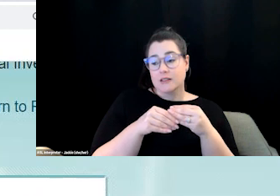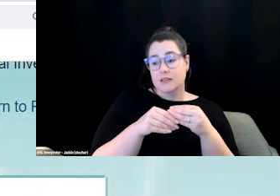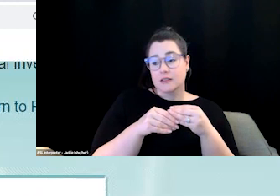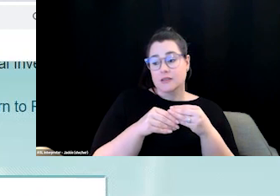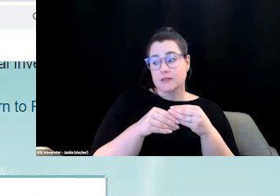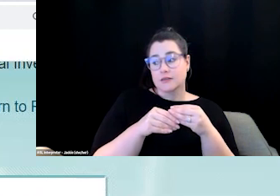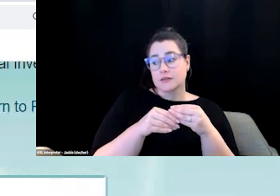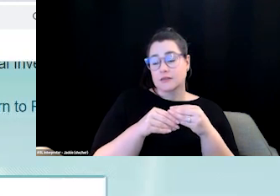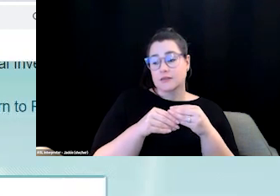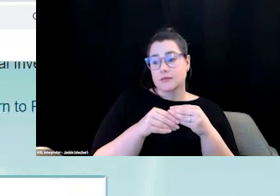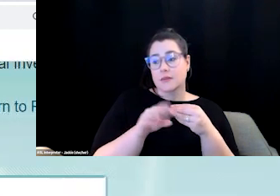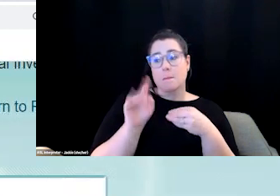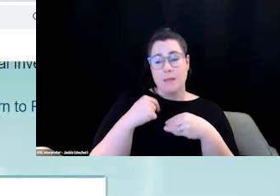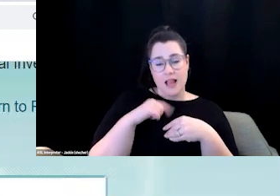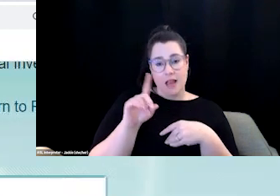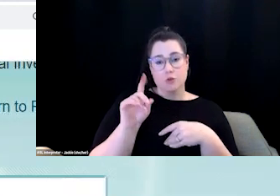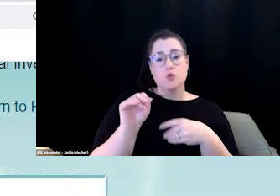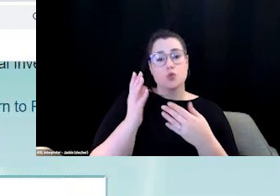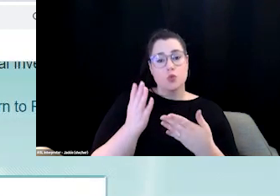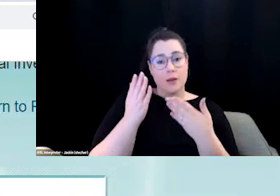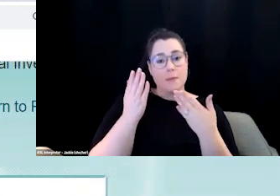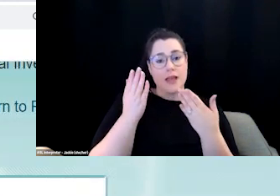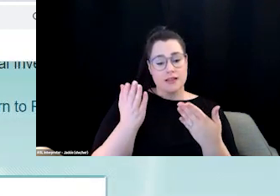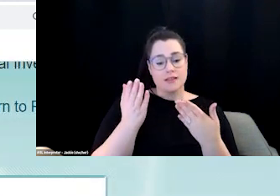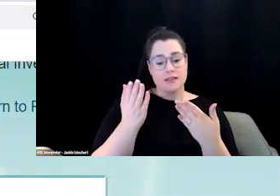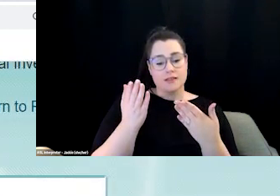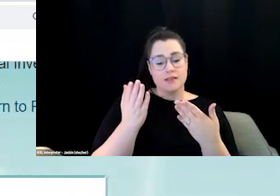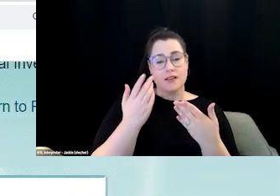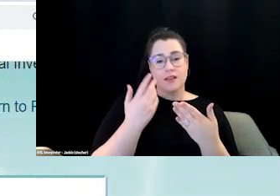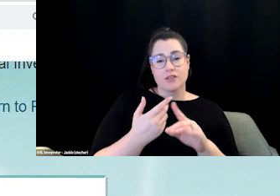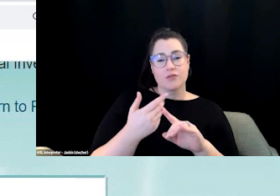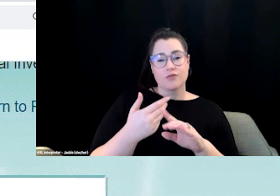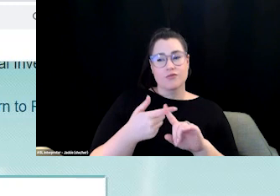But I do recommend just from speaking with some program officers, there's not a --